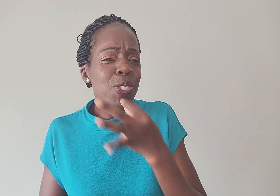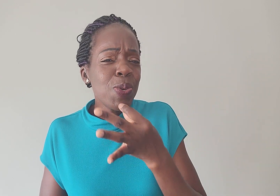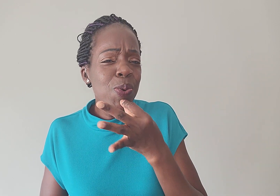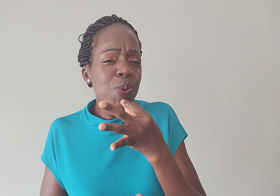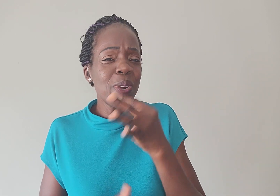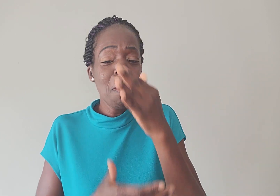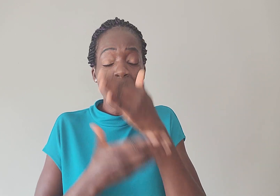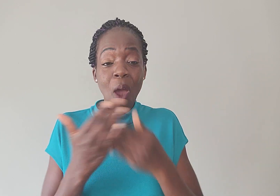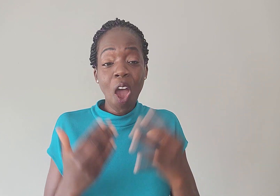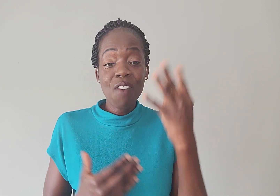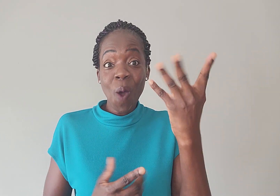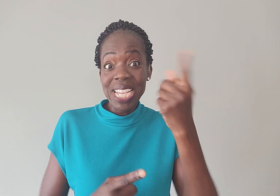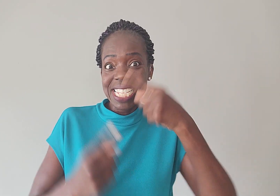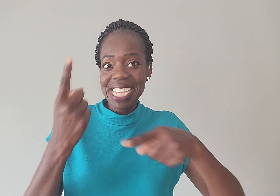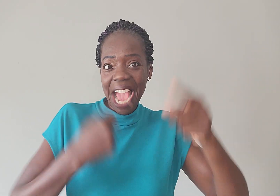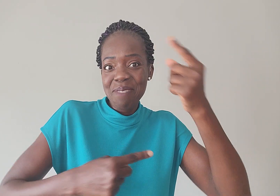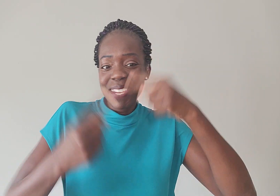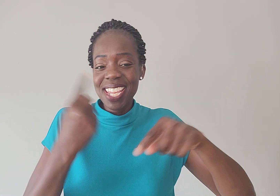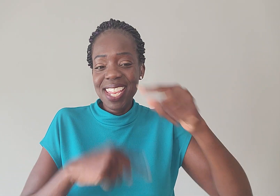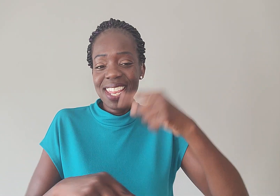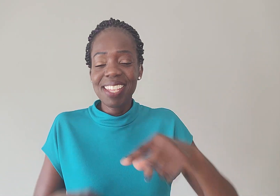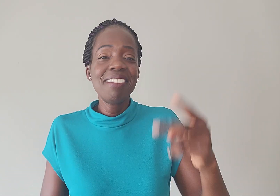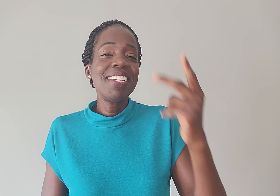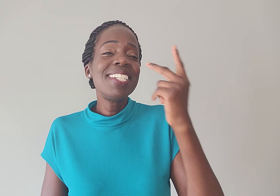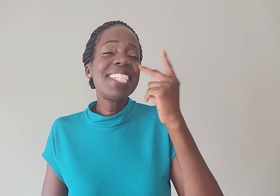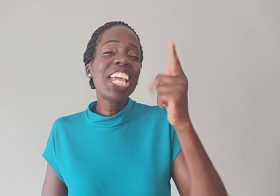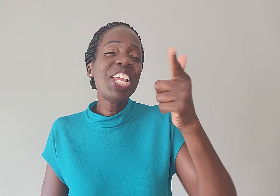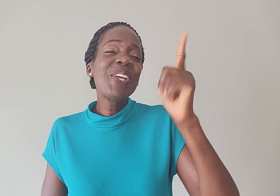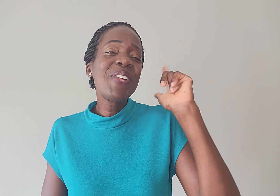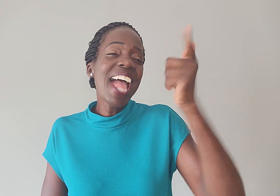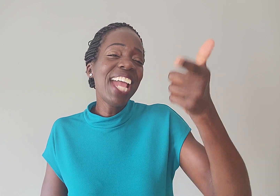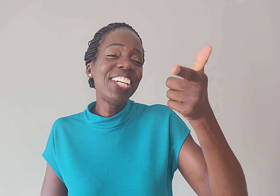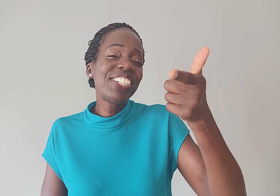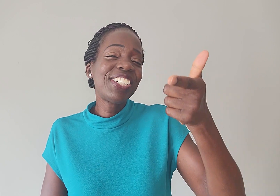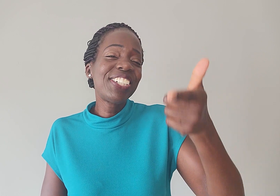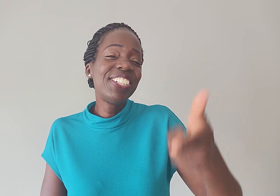Stay tuned for part 4. See you later!